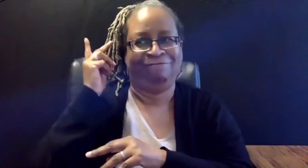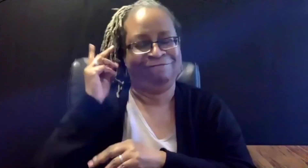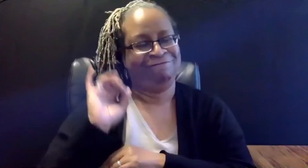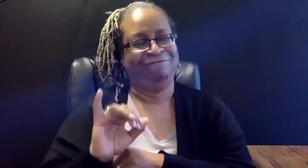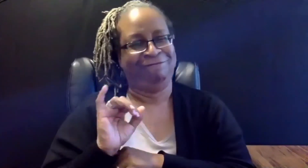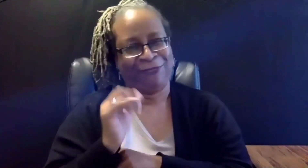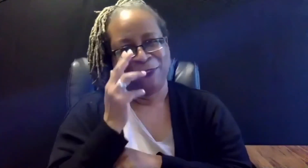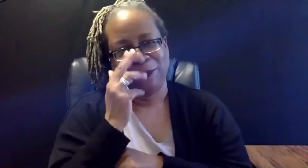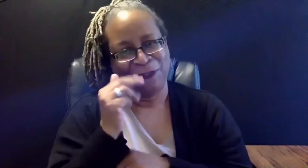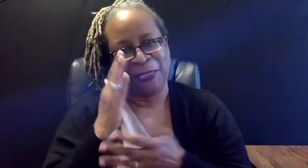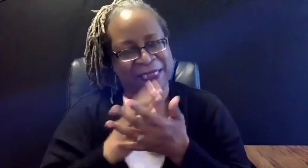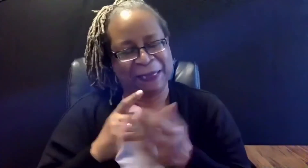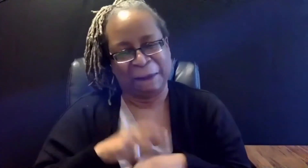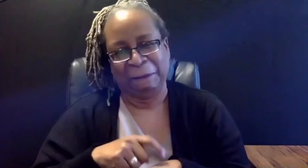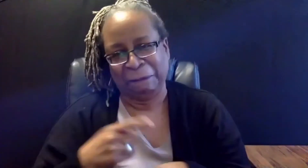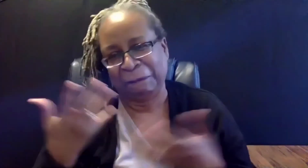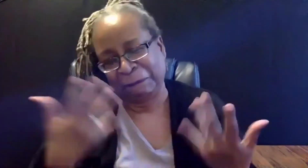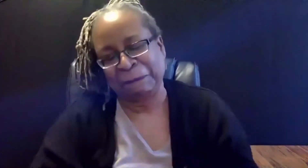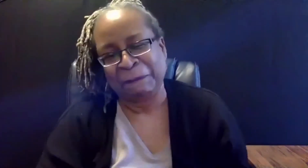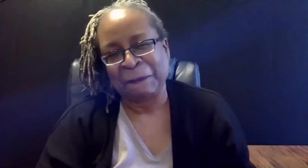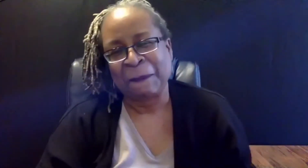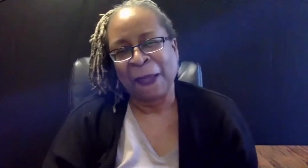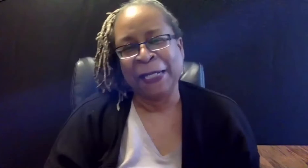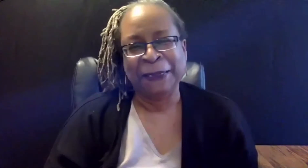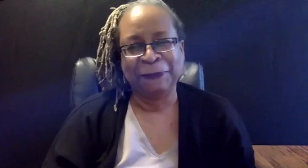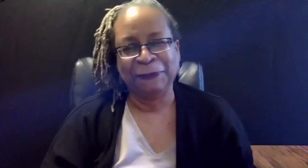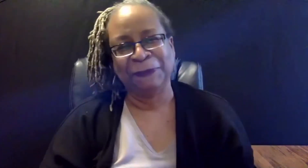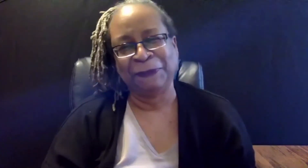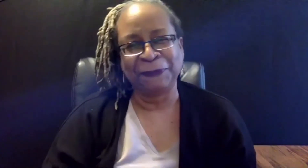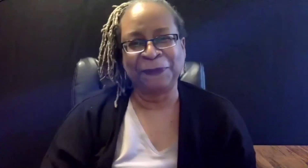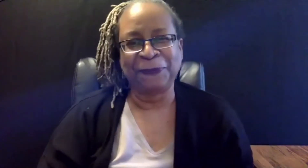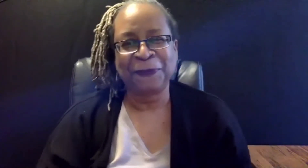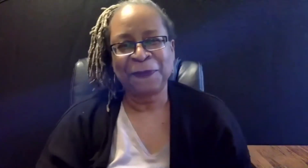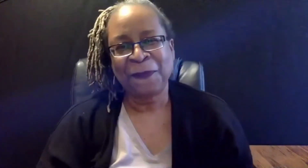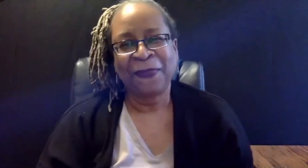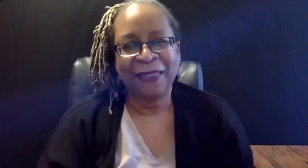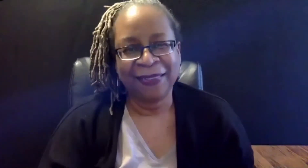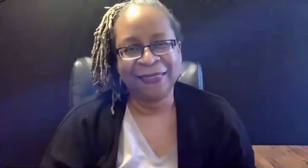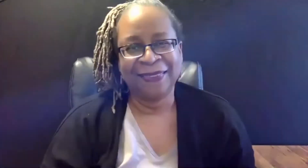Just a wonderful memory of my participation within the Commission.